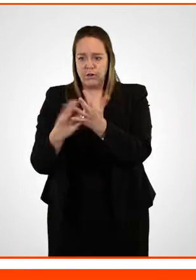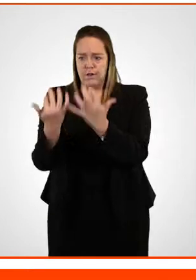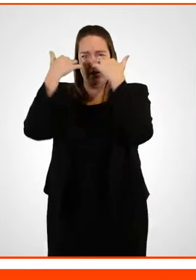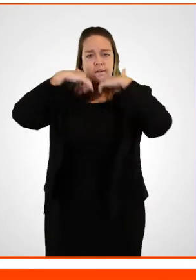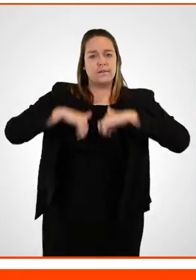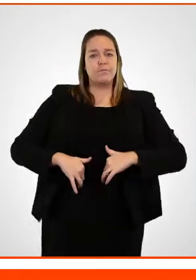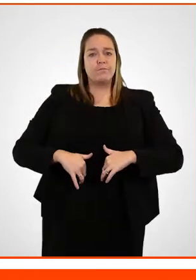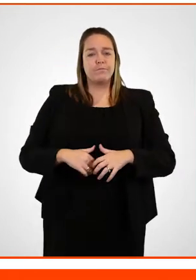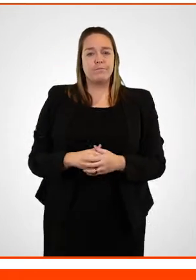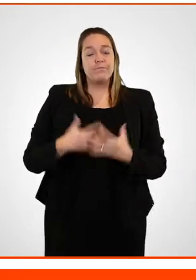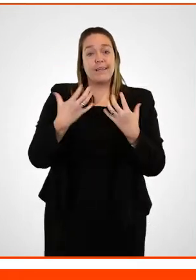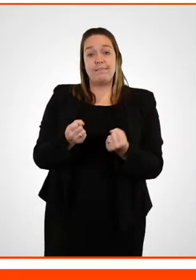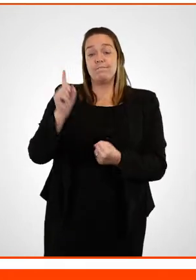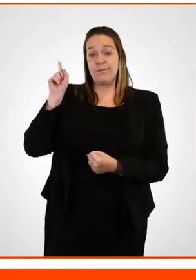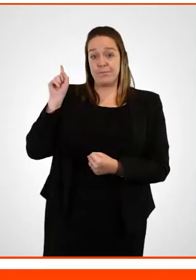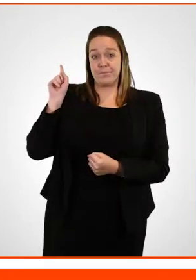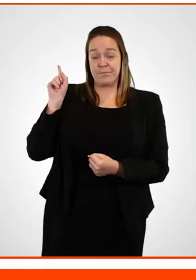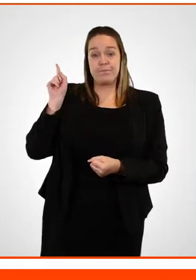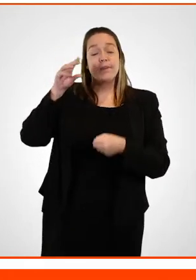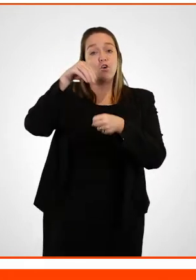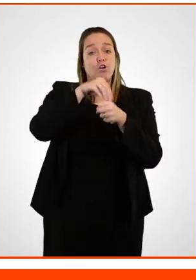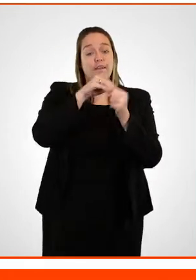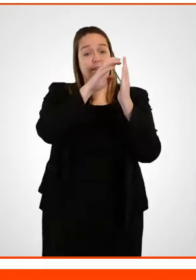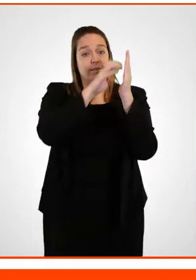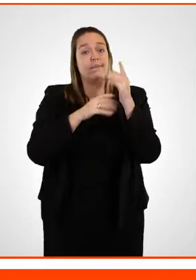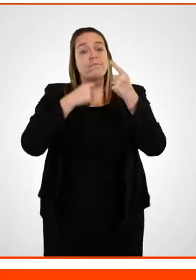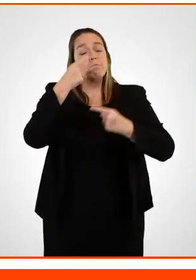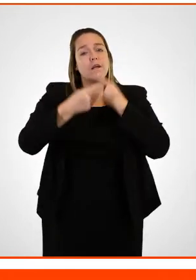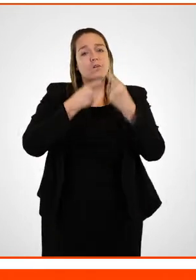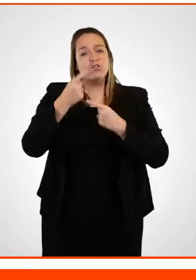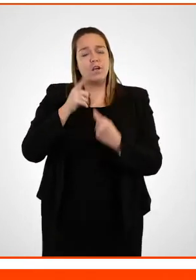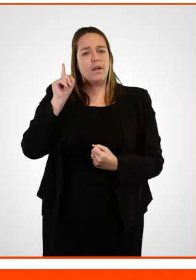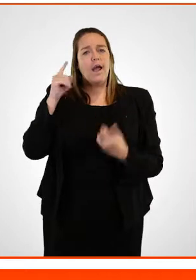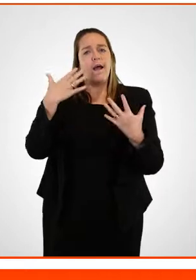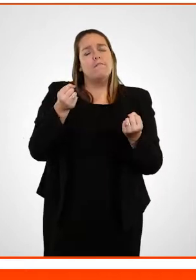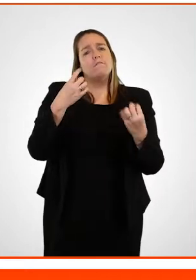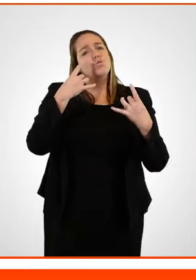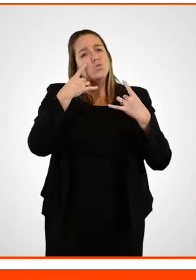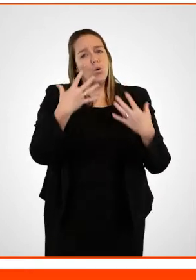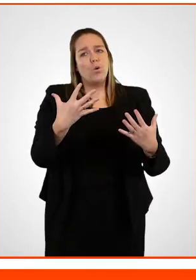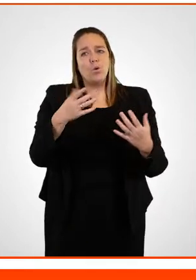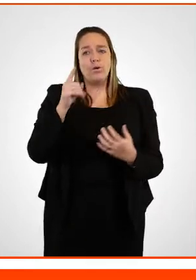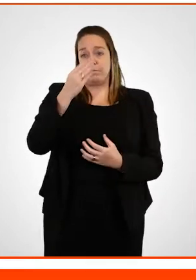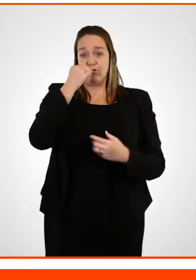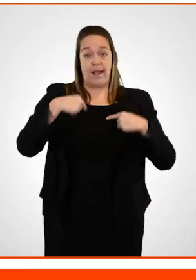and here what we have is the content shows the lungs,